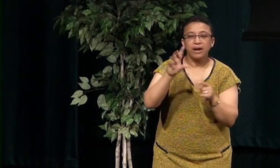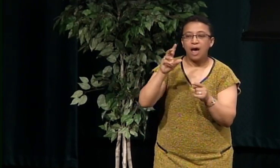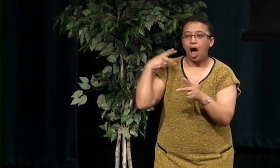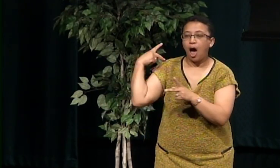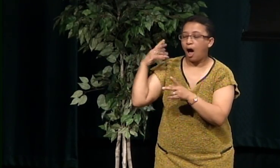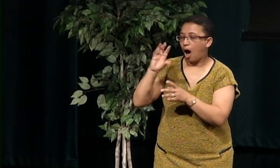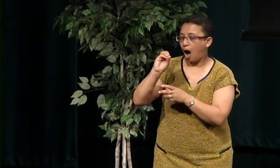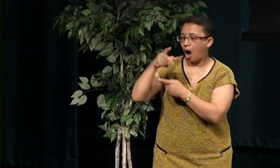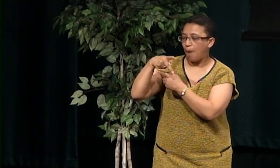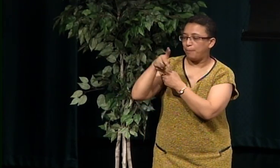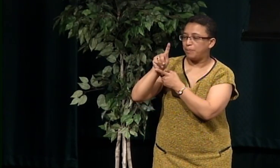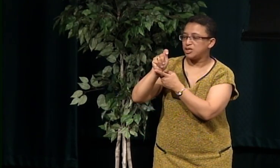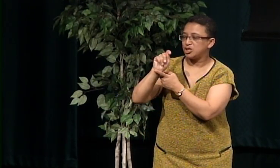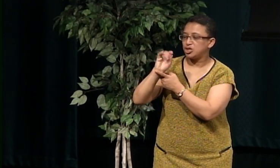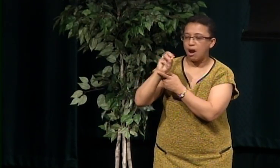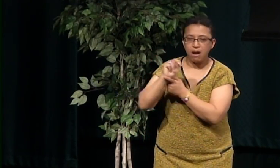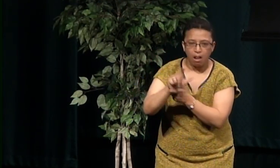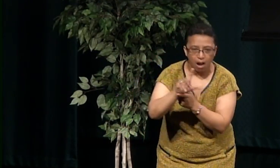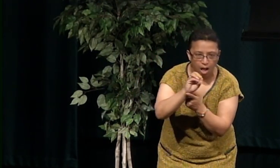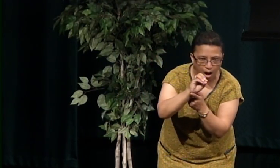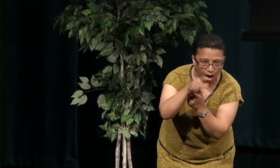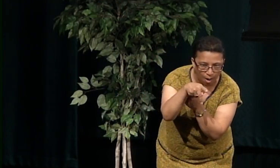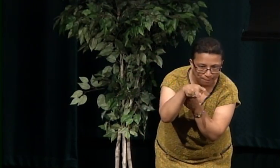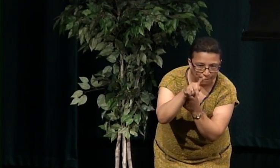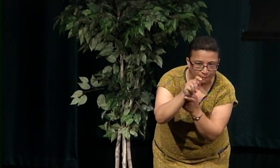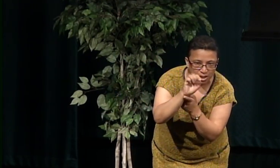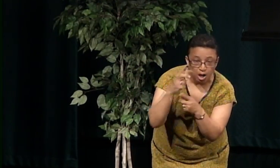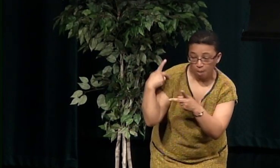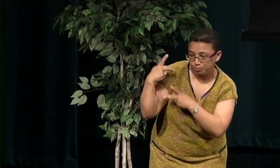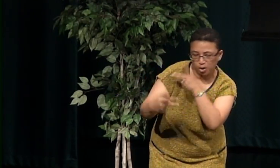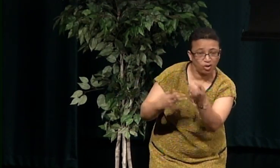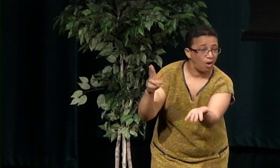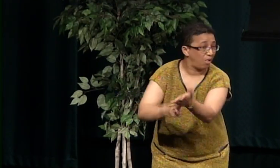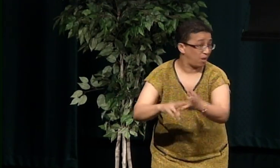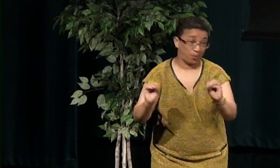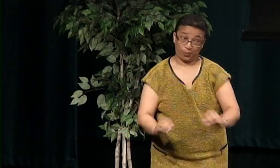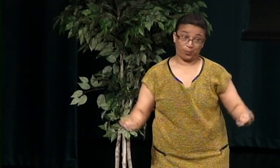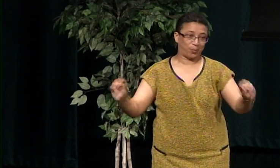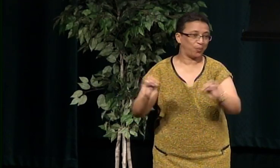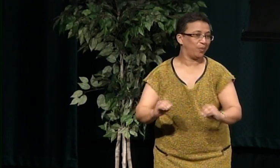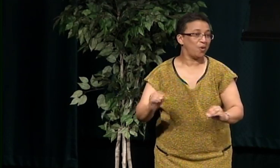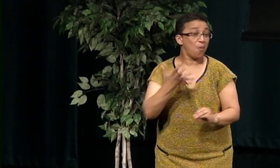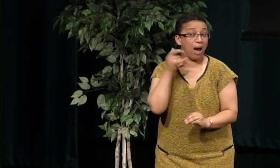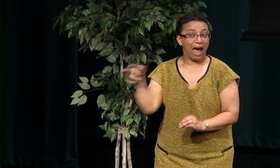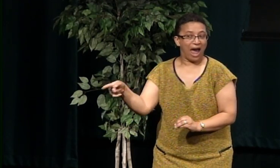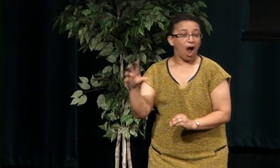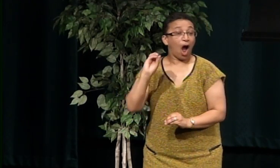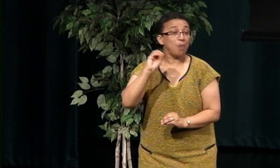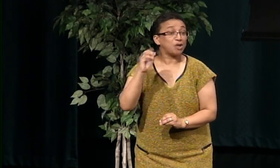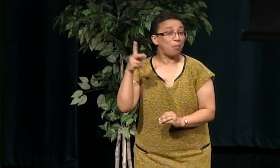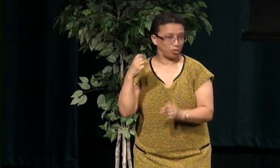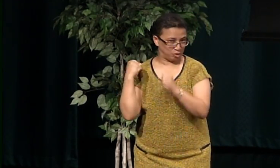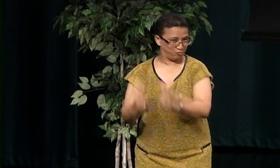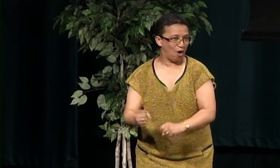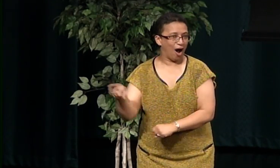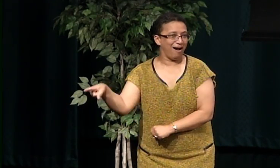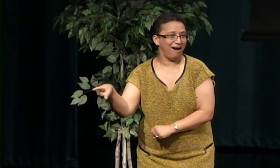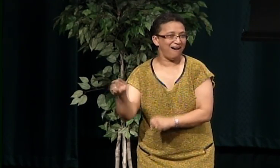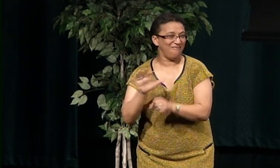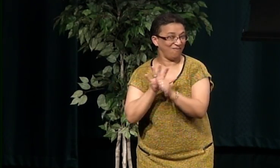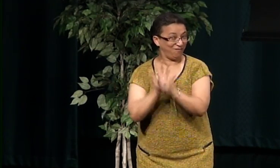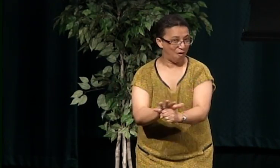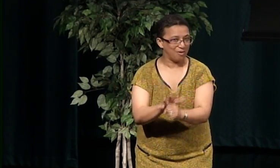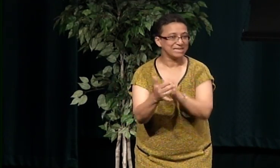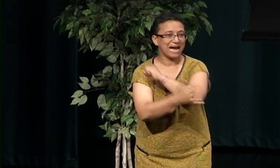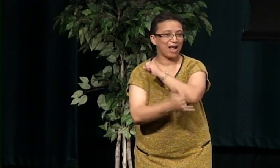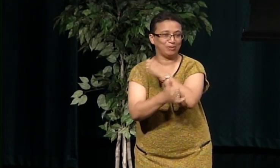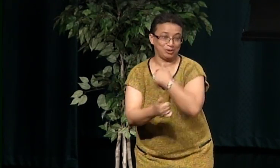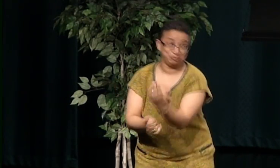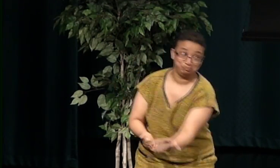Some of these conventions are not optional provisions